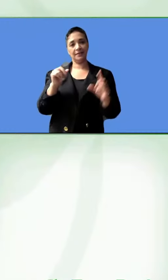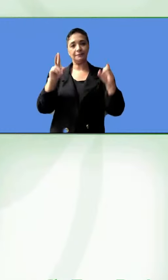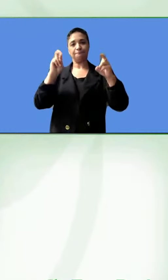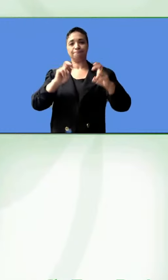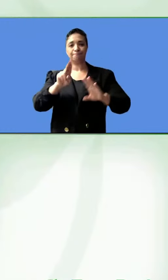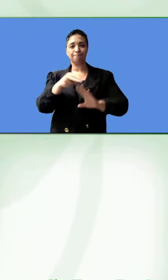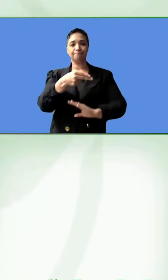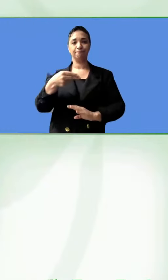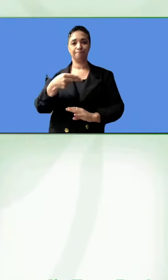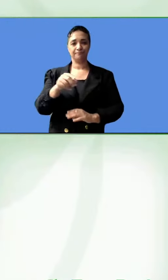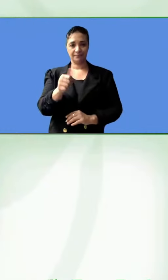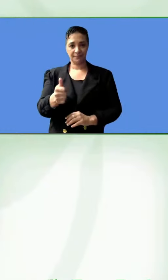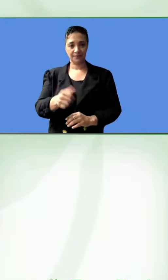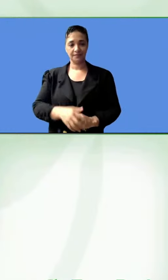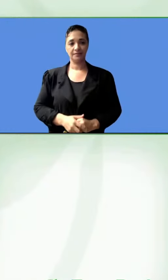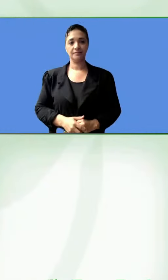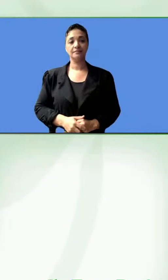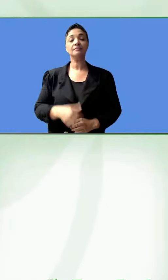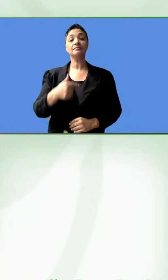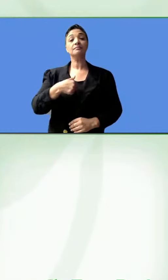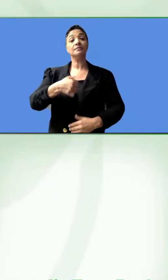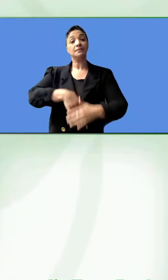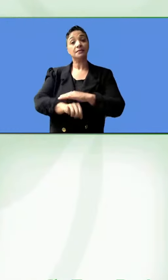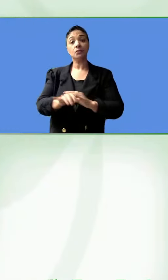I am from India.